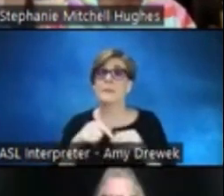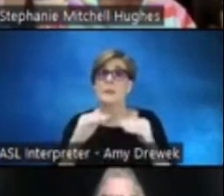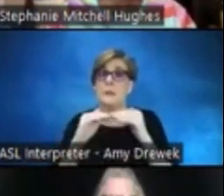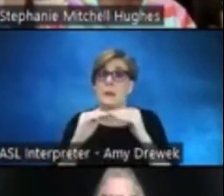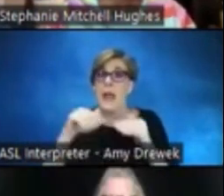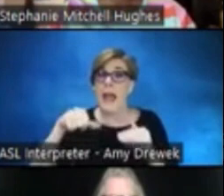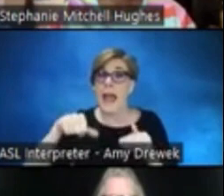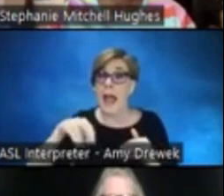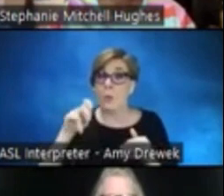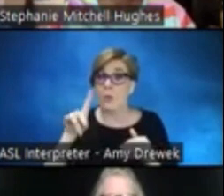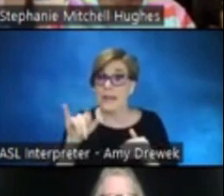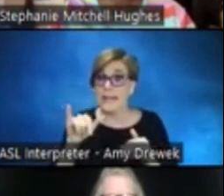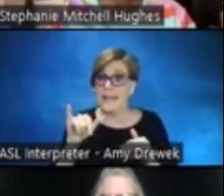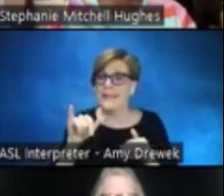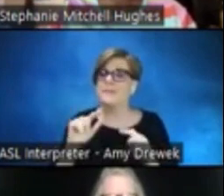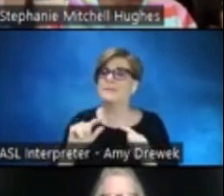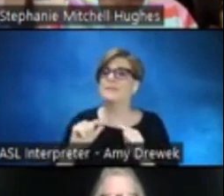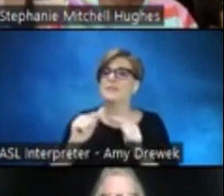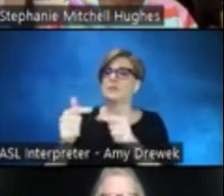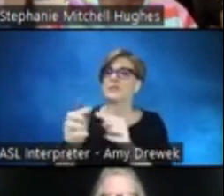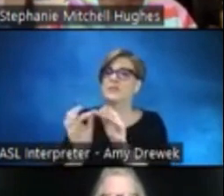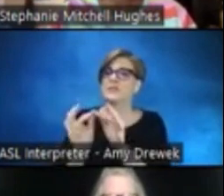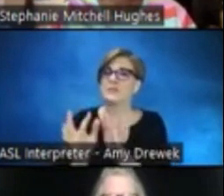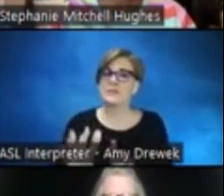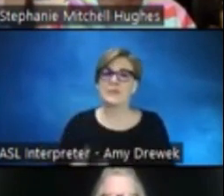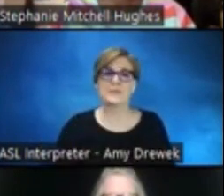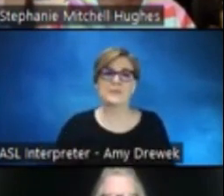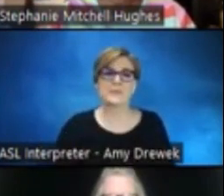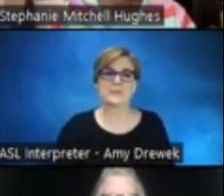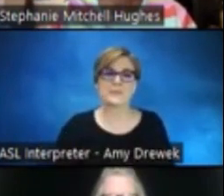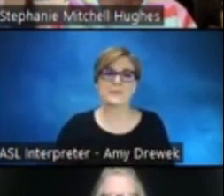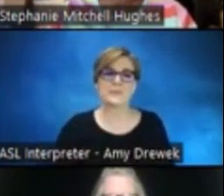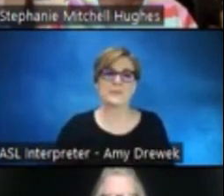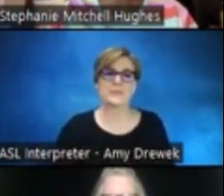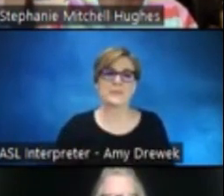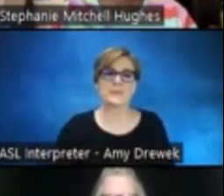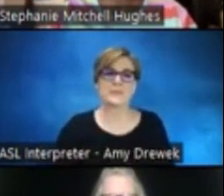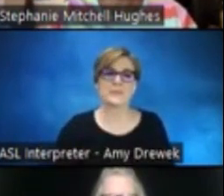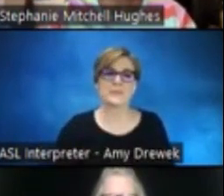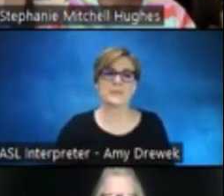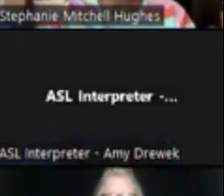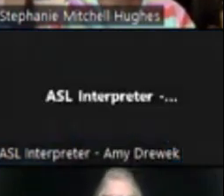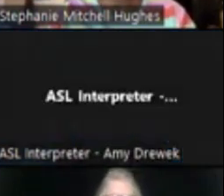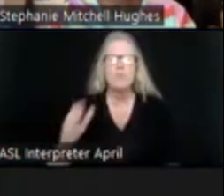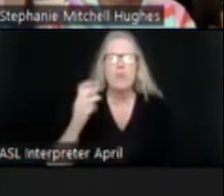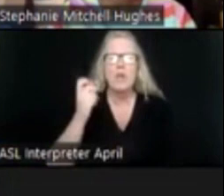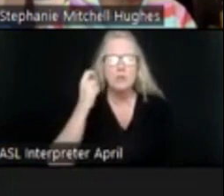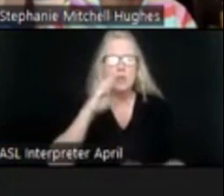SO WE MAY NOT THINK WE ACTIVELY DO THIS, AND YET, ALL OF US HAVE SOME OF THIS TOO.